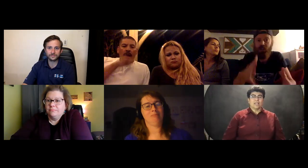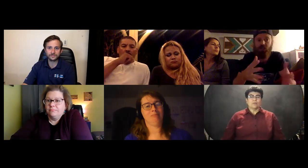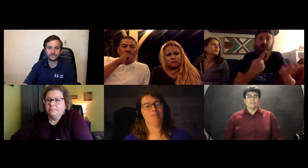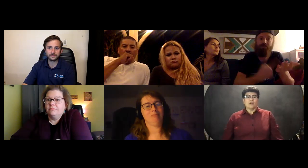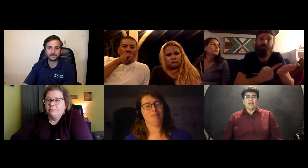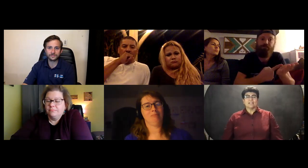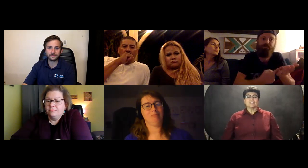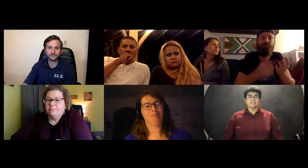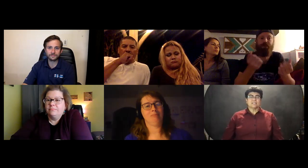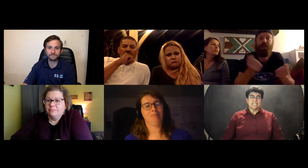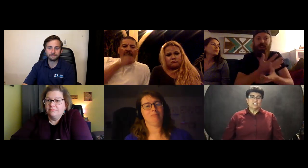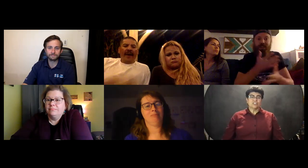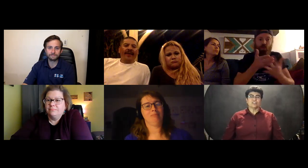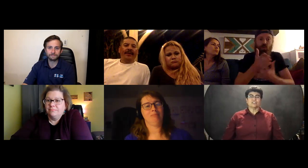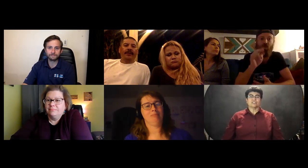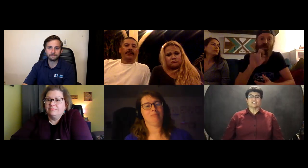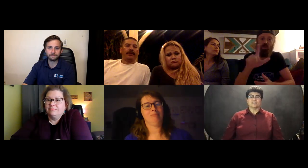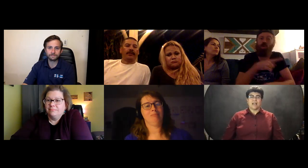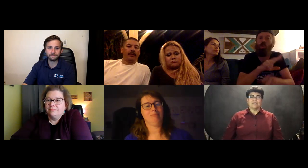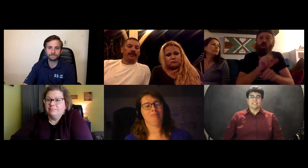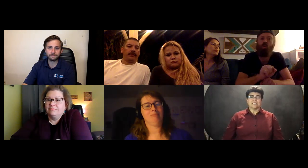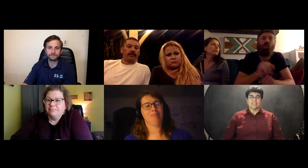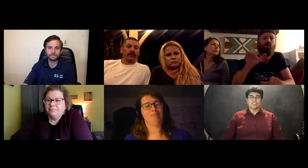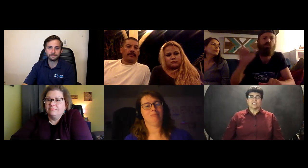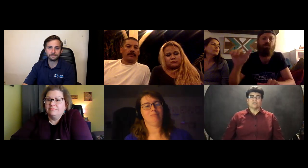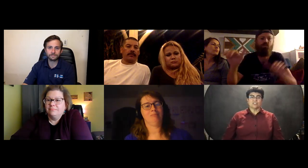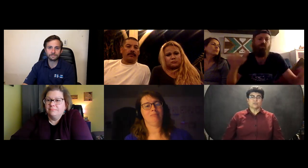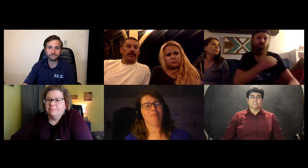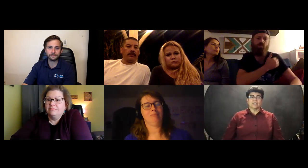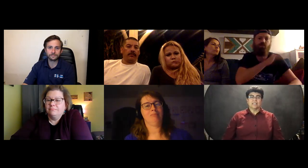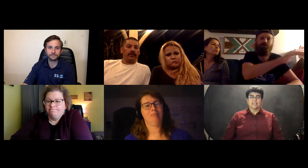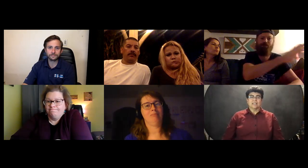with friends